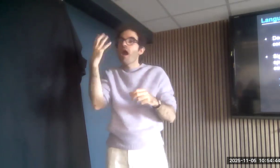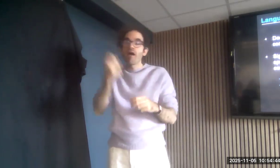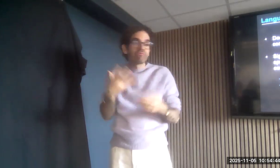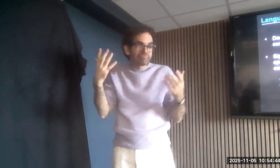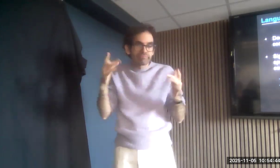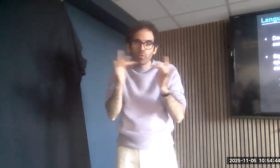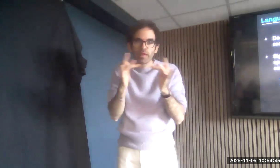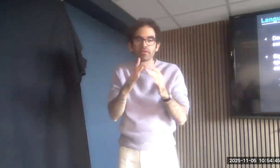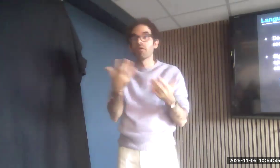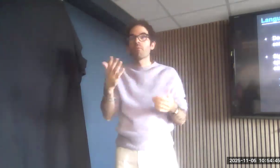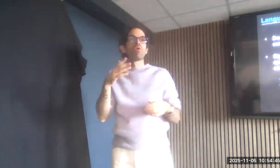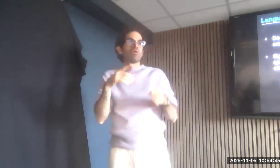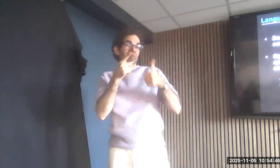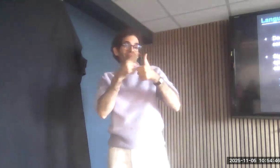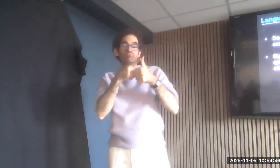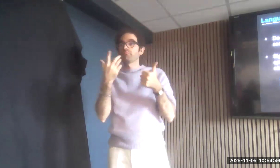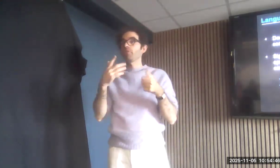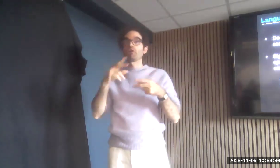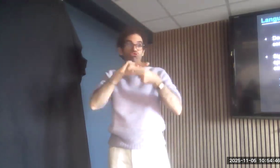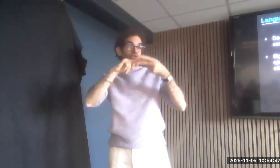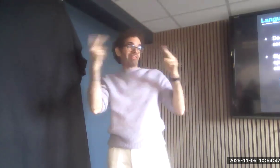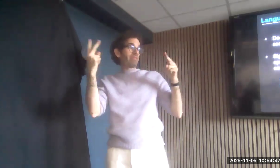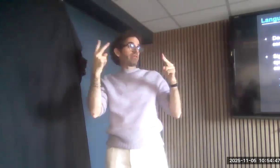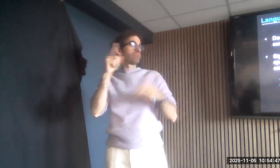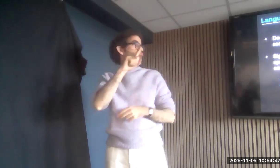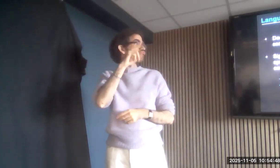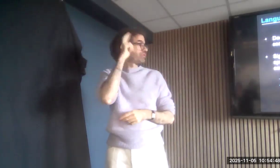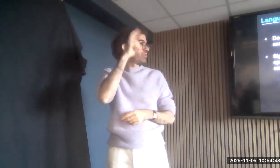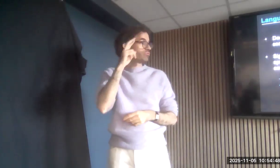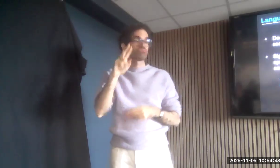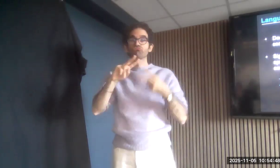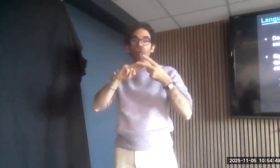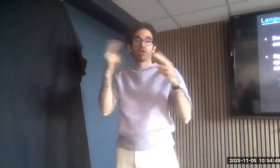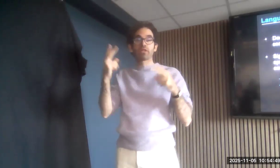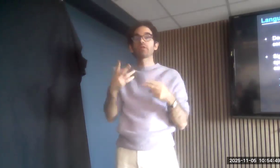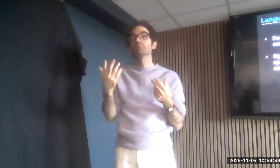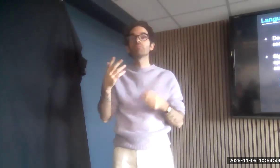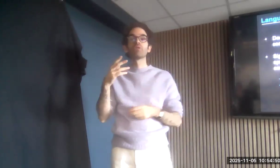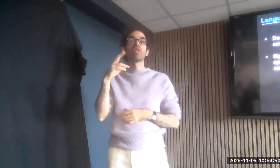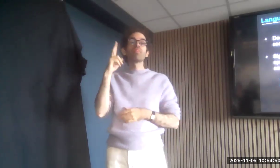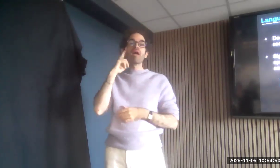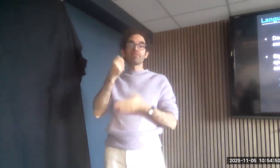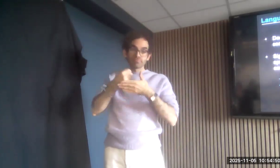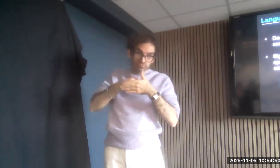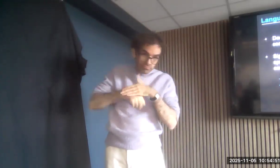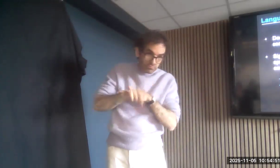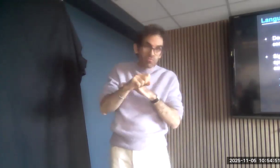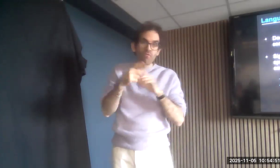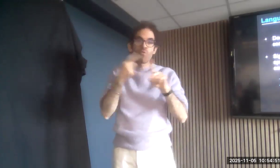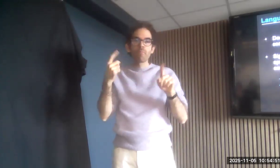And so they can't avoid spoken and written languages. the spoken and written languages around them.